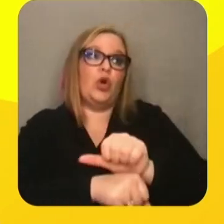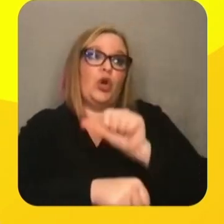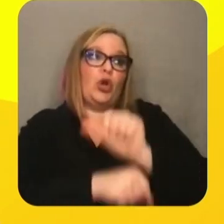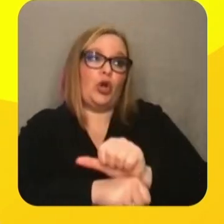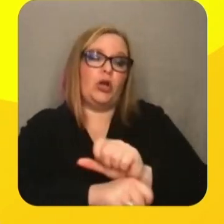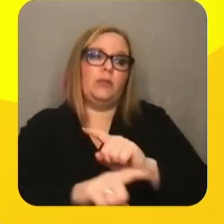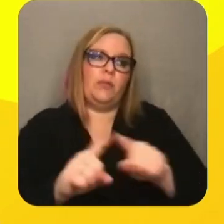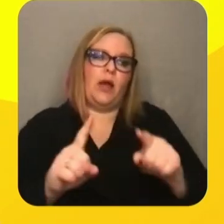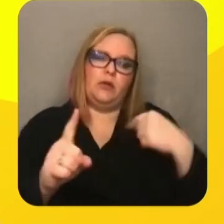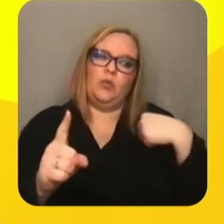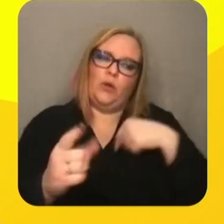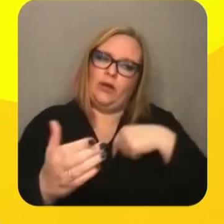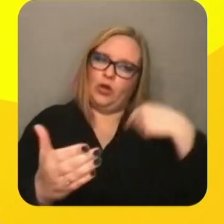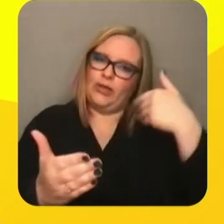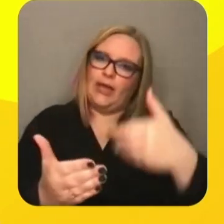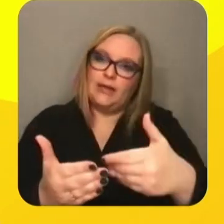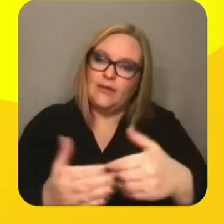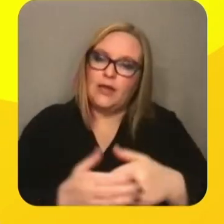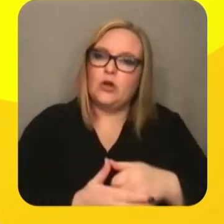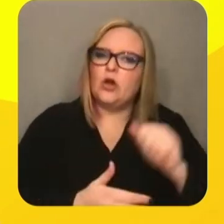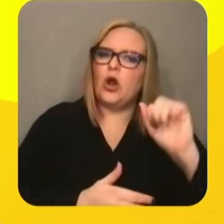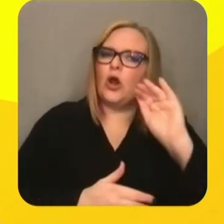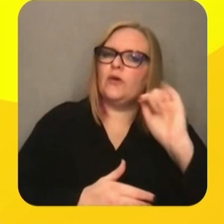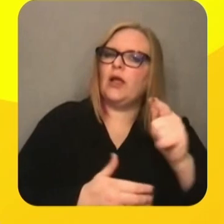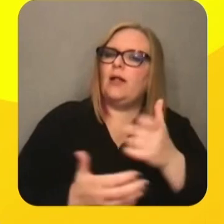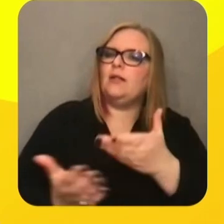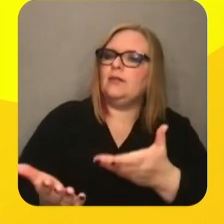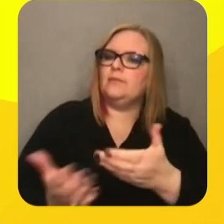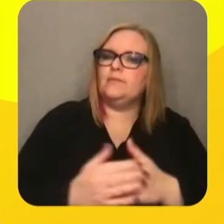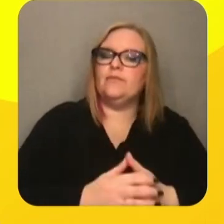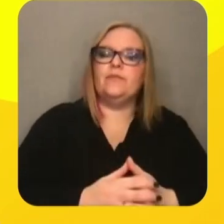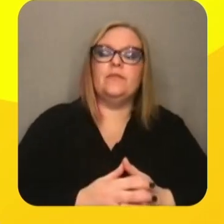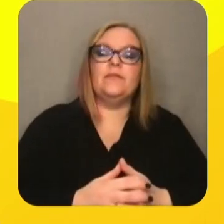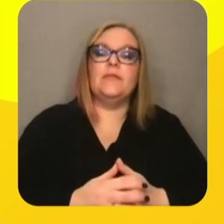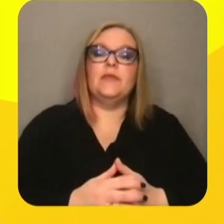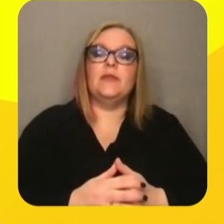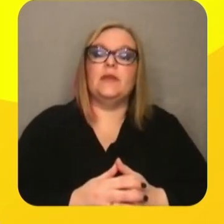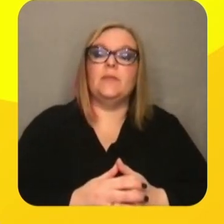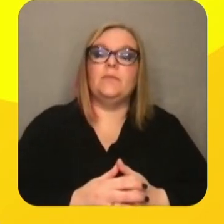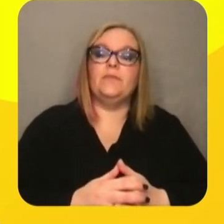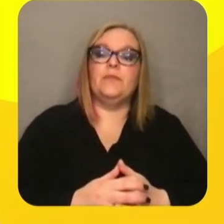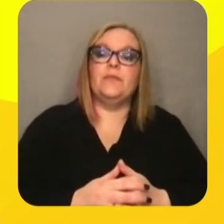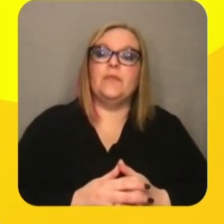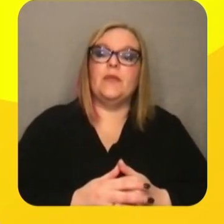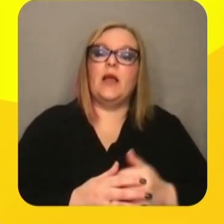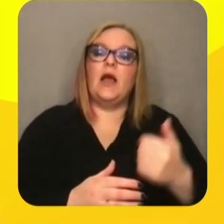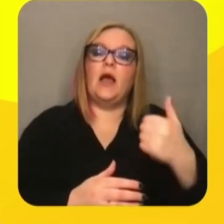And Arielle, over to you. I would speak more from a personal standpoint.